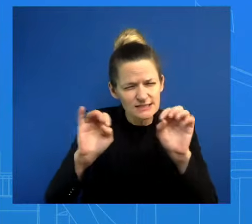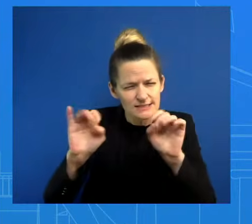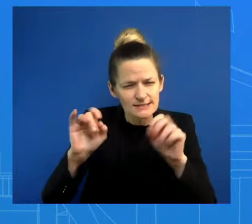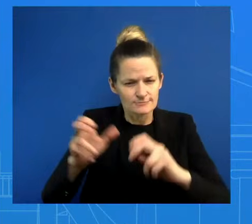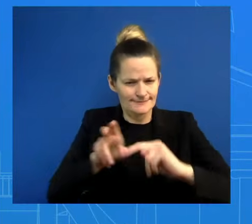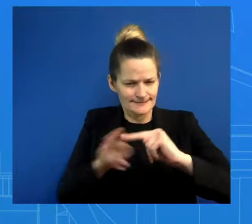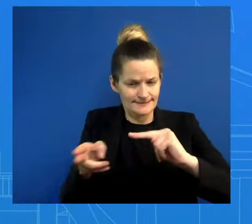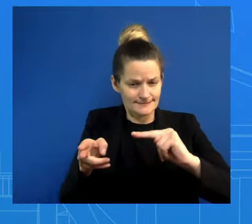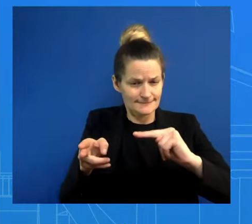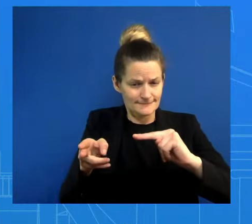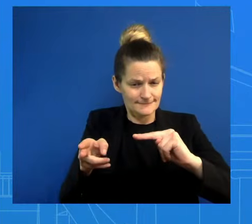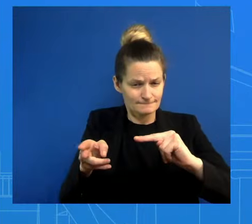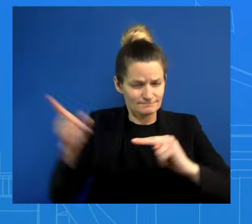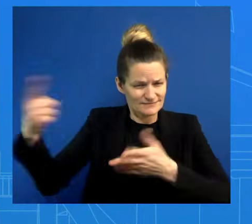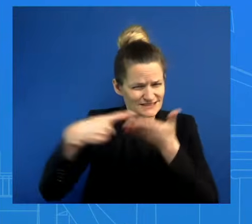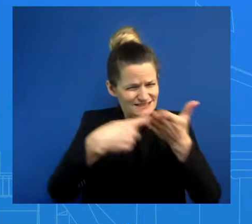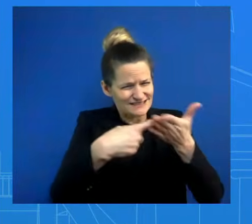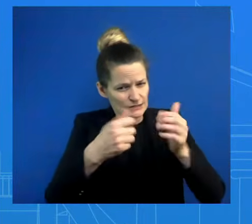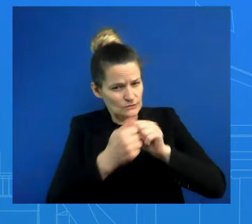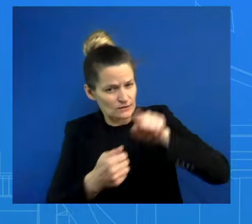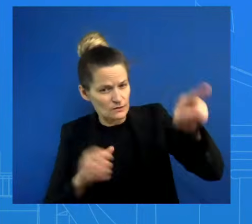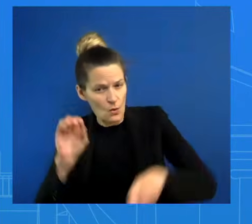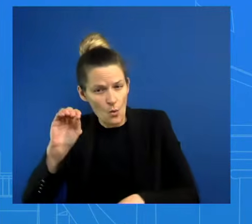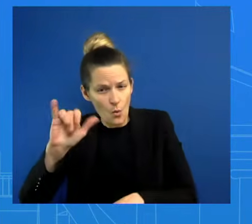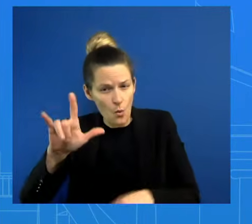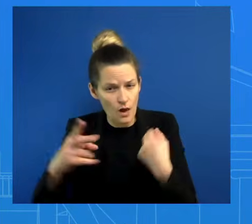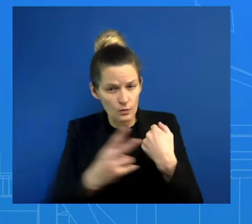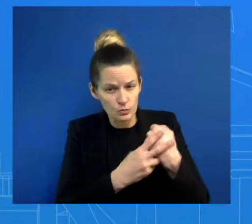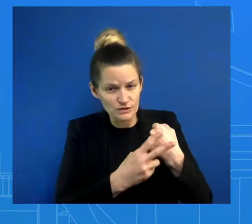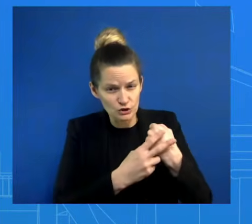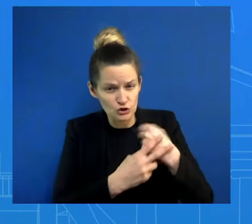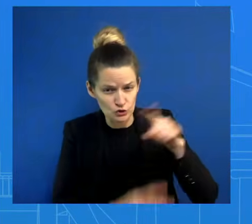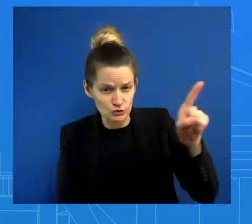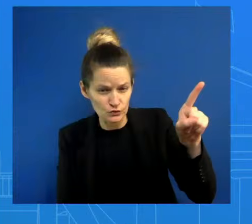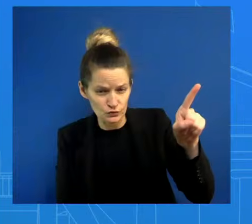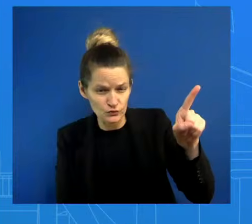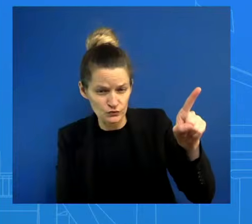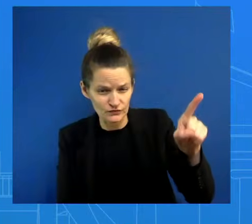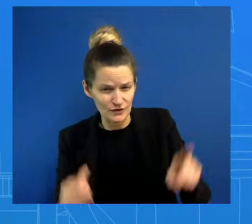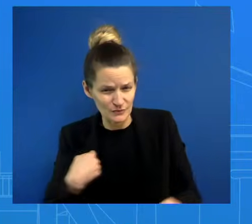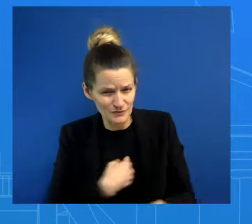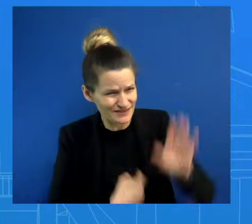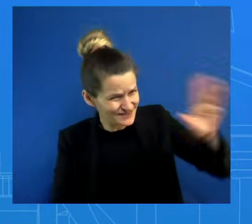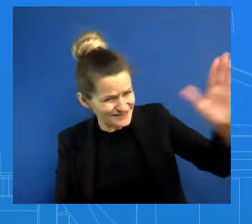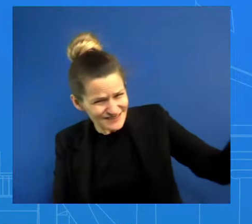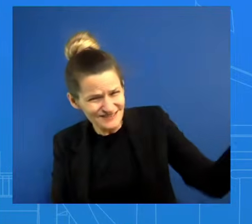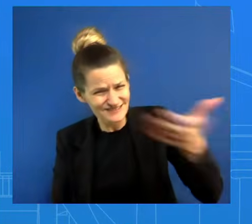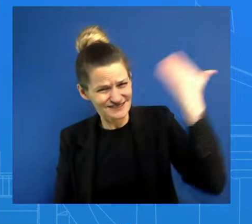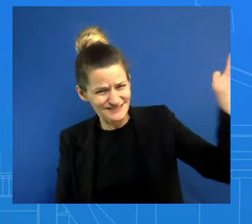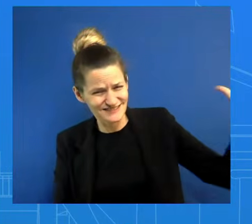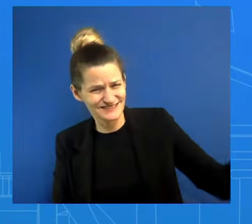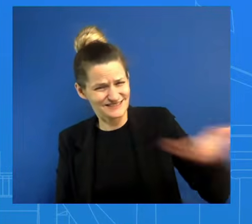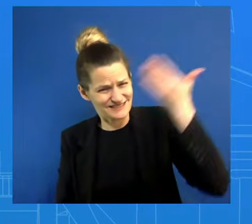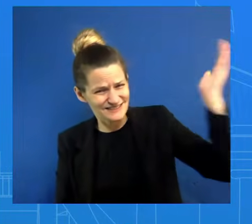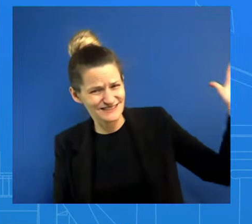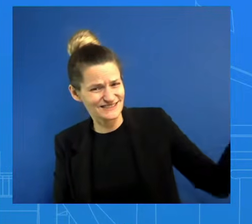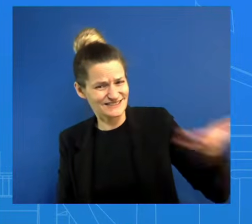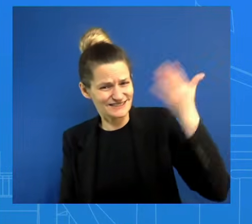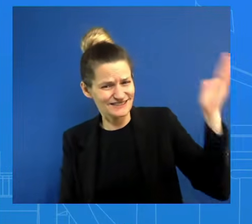And because of those actions, we're seeing prices go down. So I want to be very, very clear on that. So, as far as the relationship,